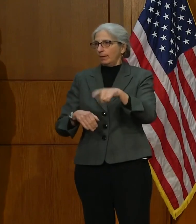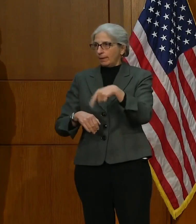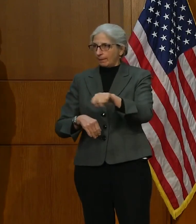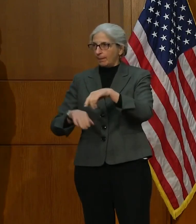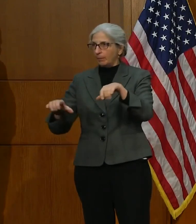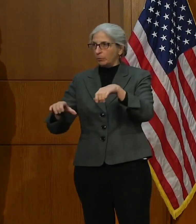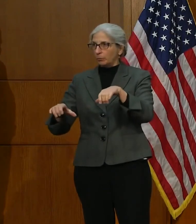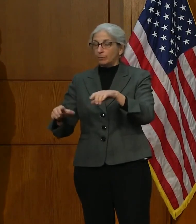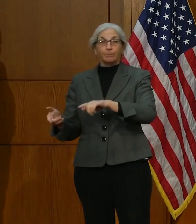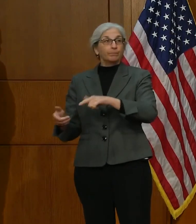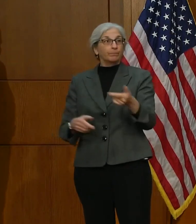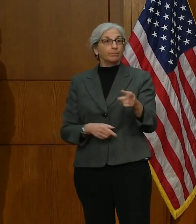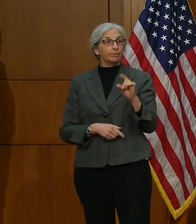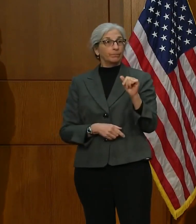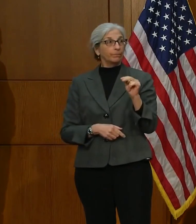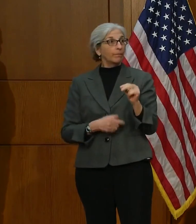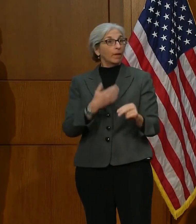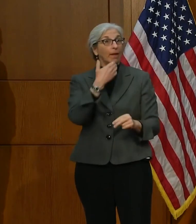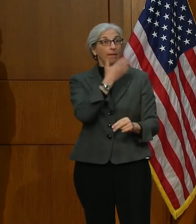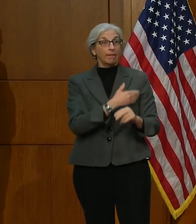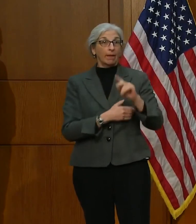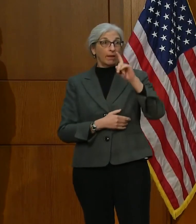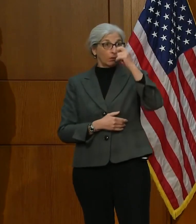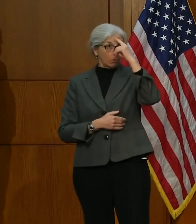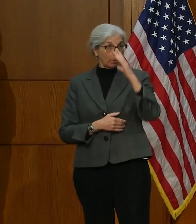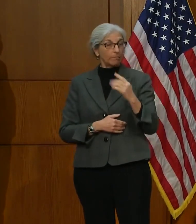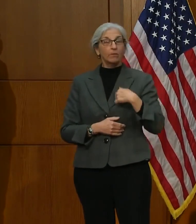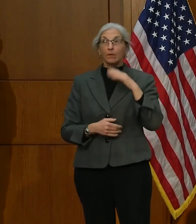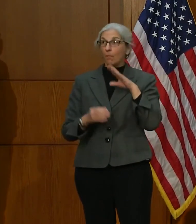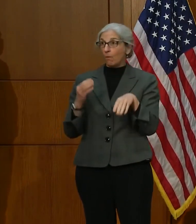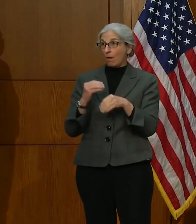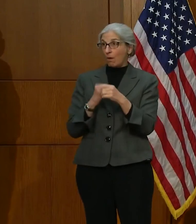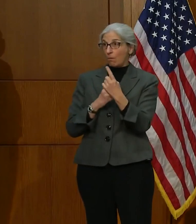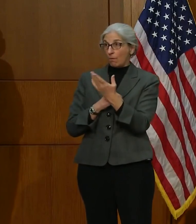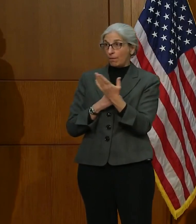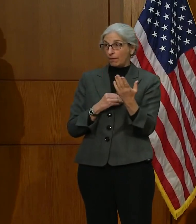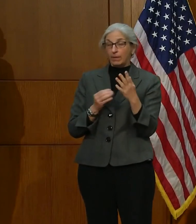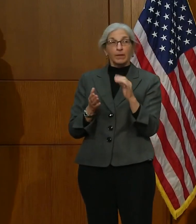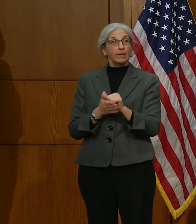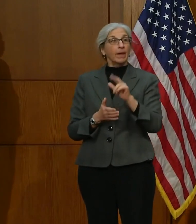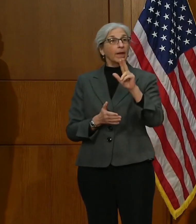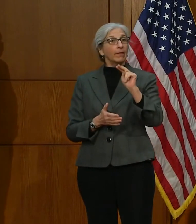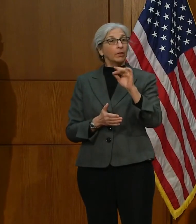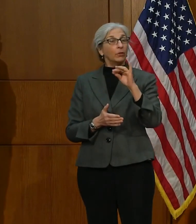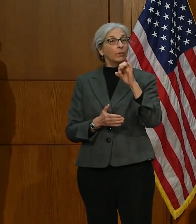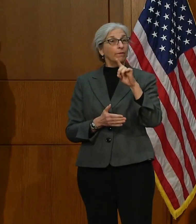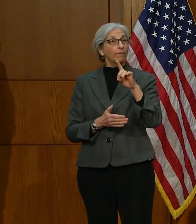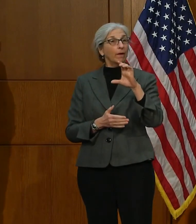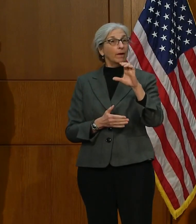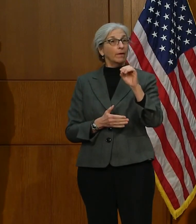DAN ANYTHING IN ADDITION, YOU'D LIKE TO HAVE. THANK YOU,